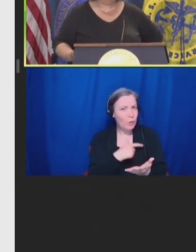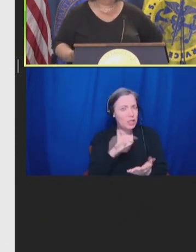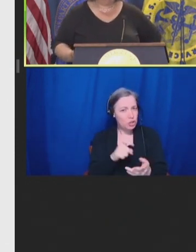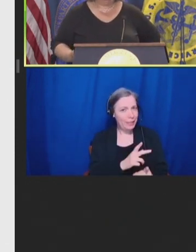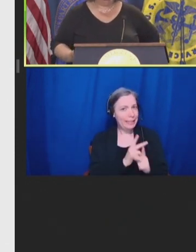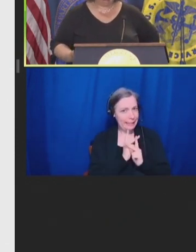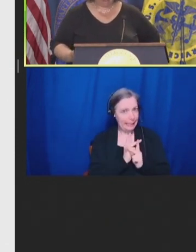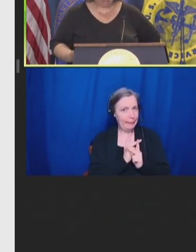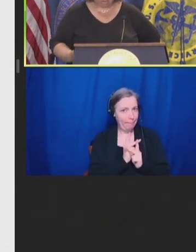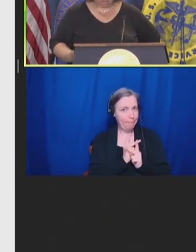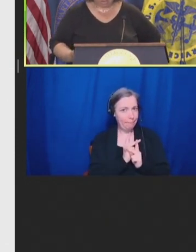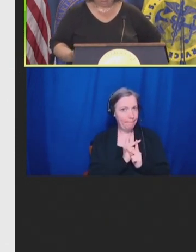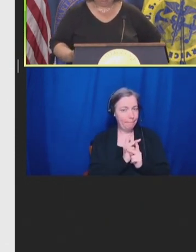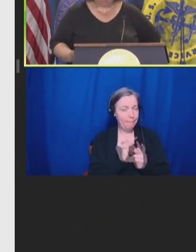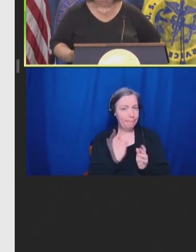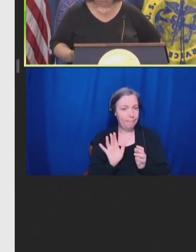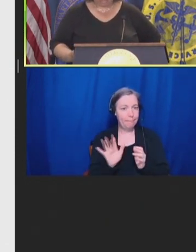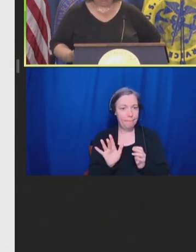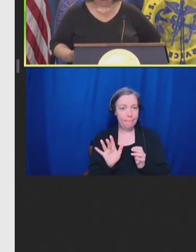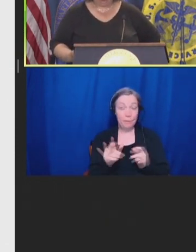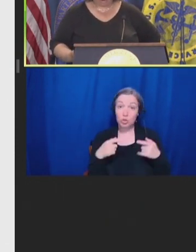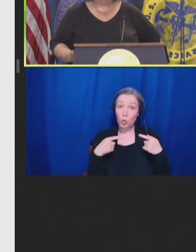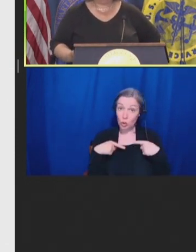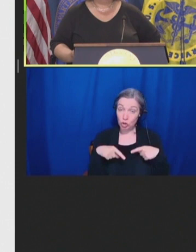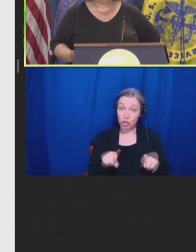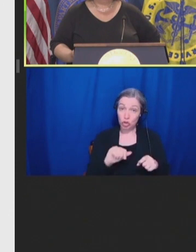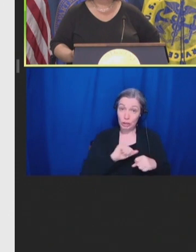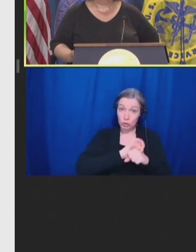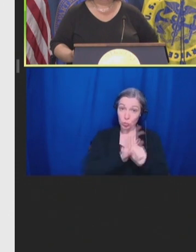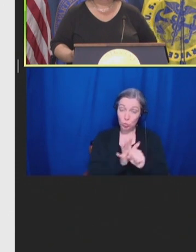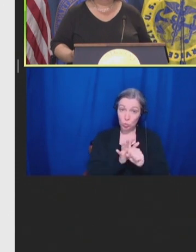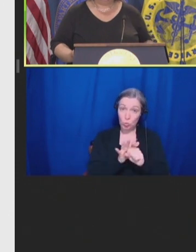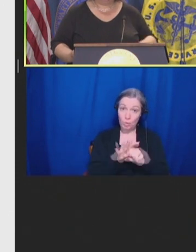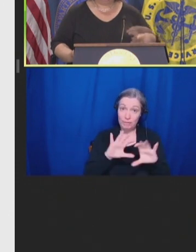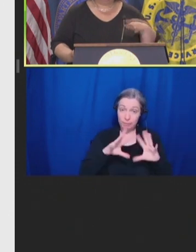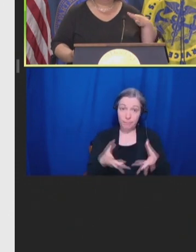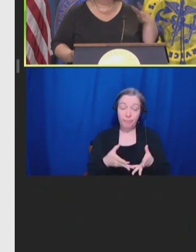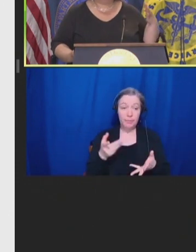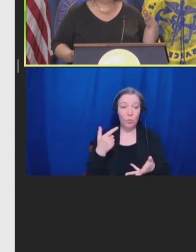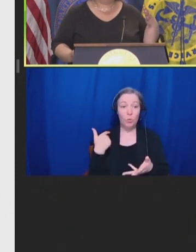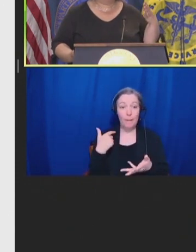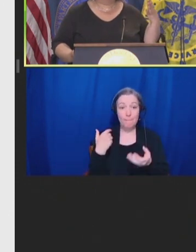throughout COVID. During the pandemic, many health departments worked with -- in implementing mass